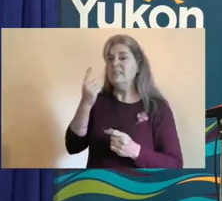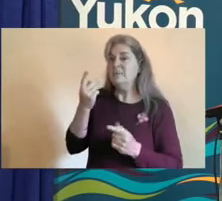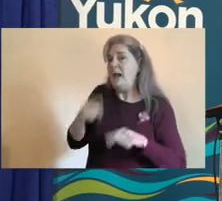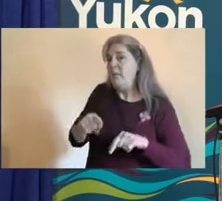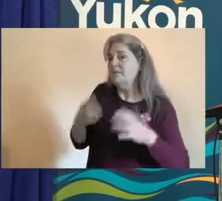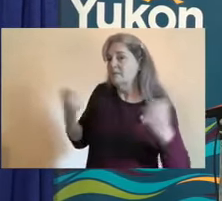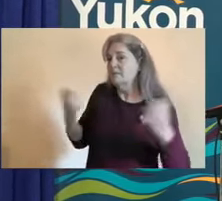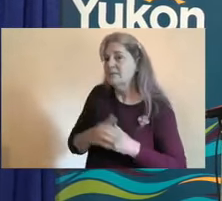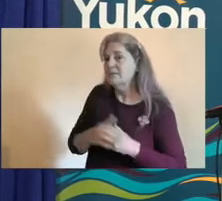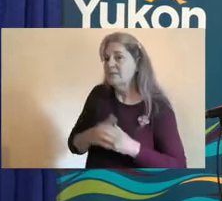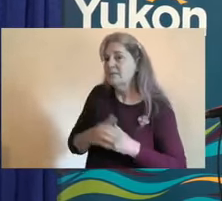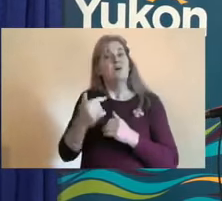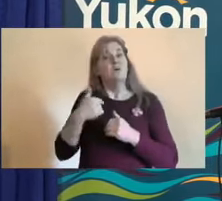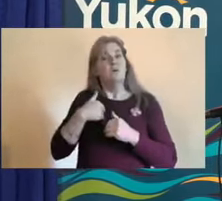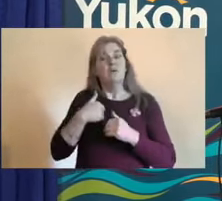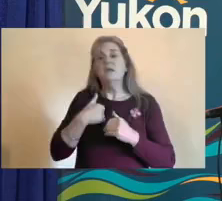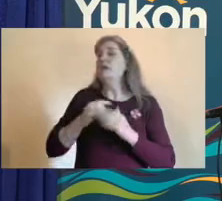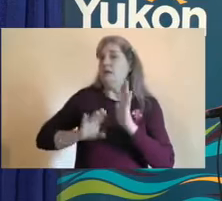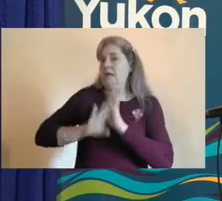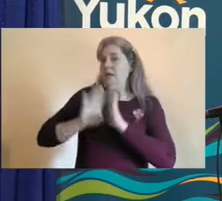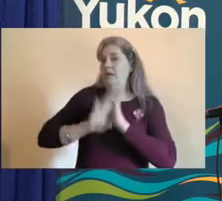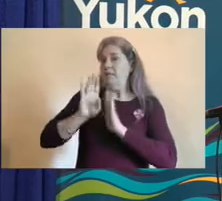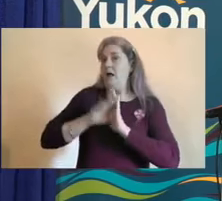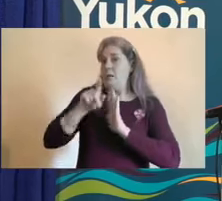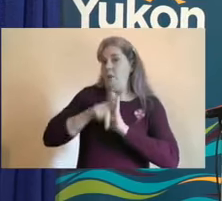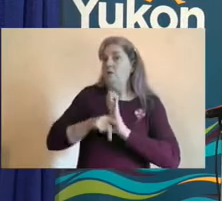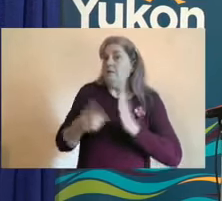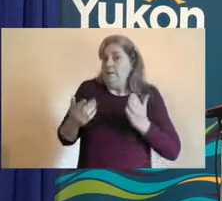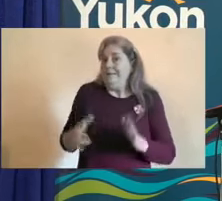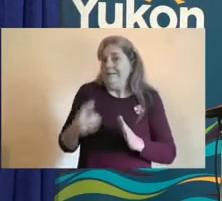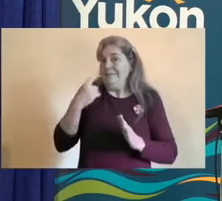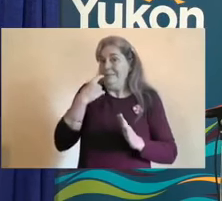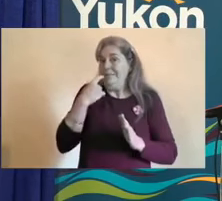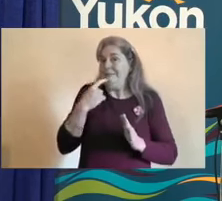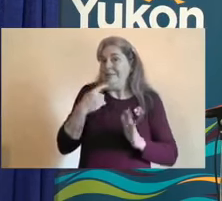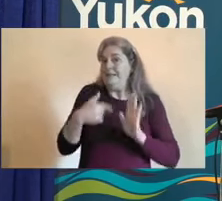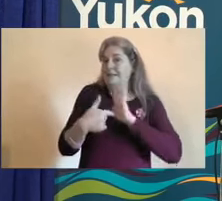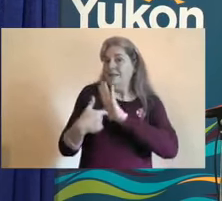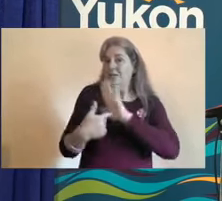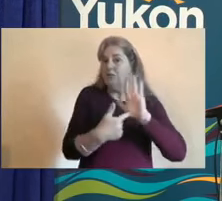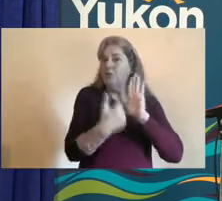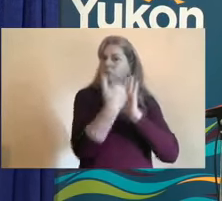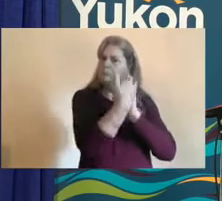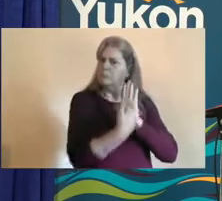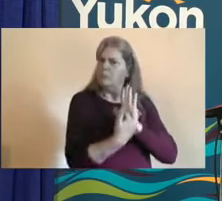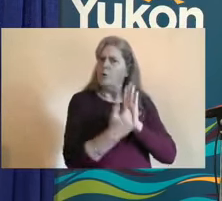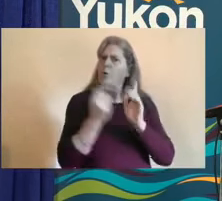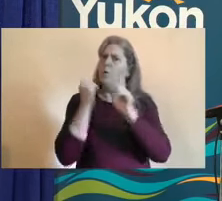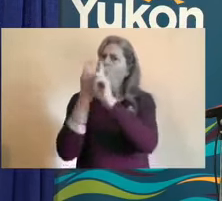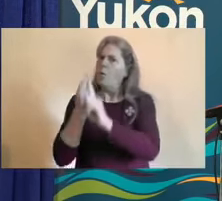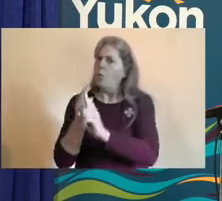comprehensive policy document that outlines what we believe we need to do, what steps we need